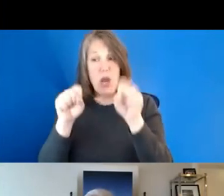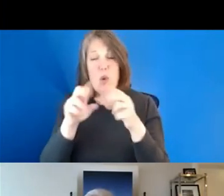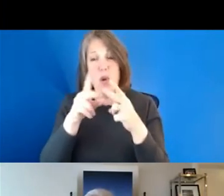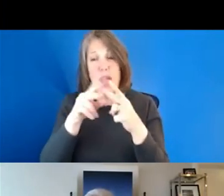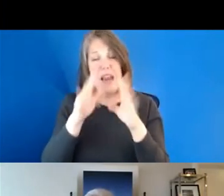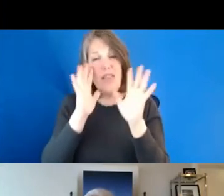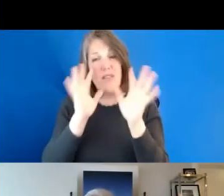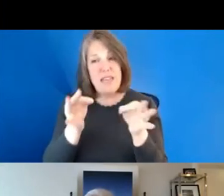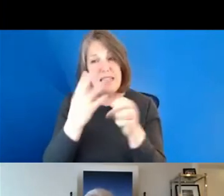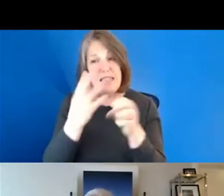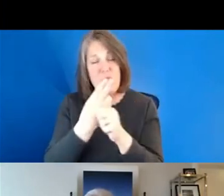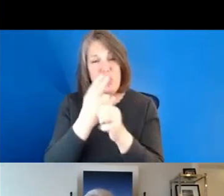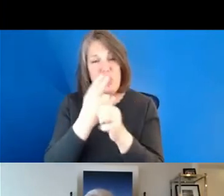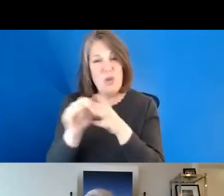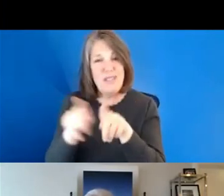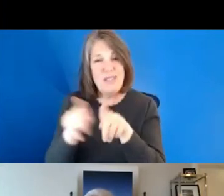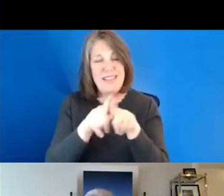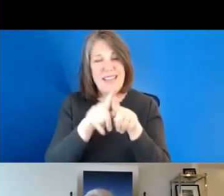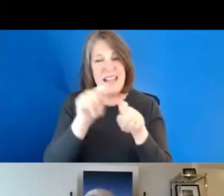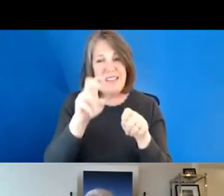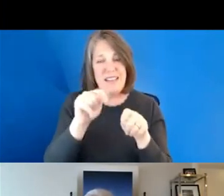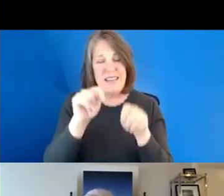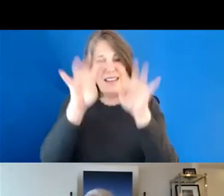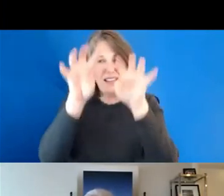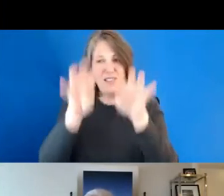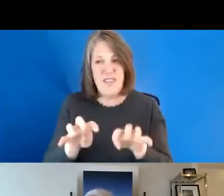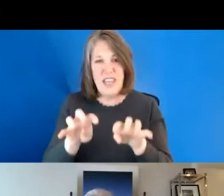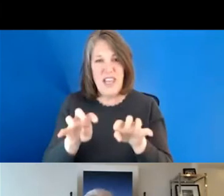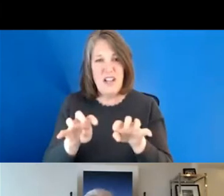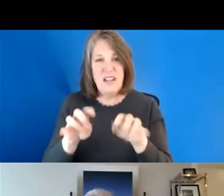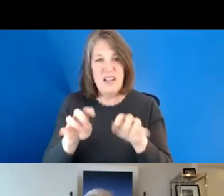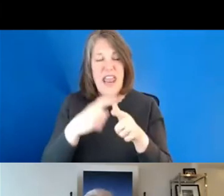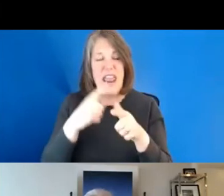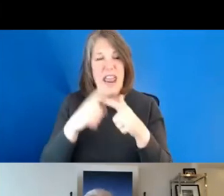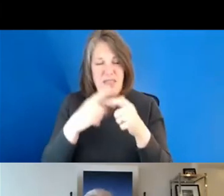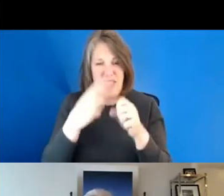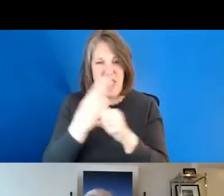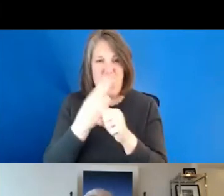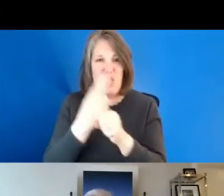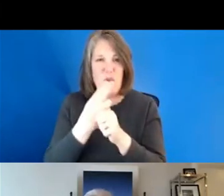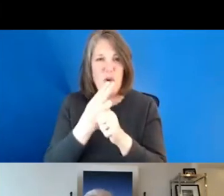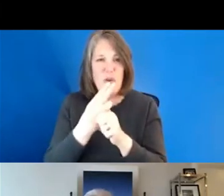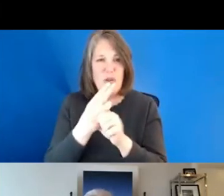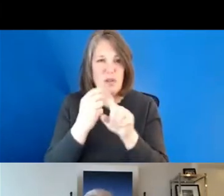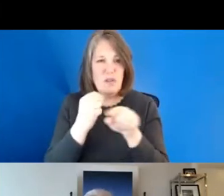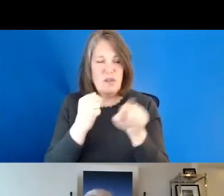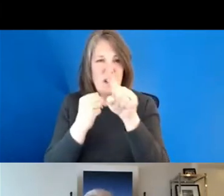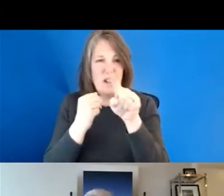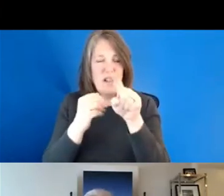use this as a text field, 17:08:19 and then use your add your text here,